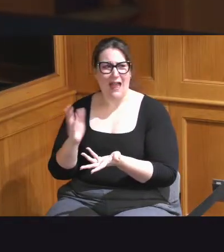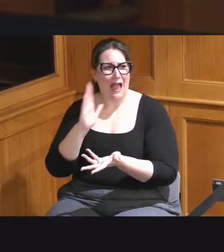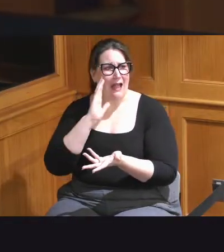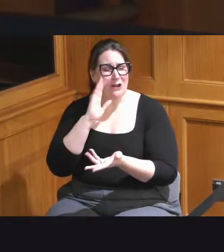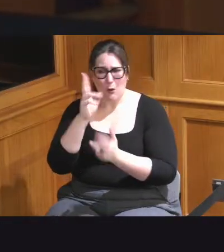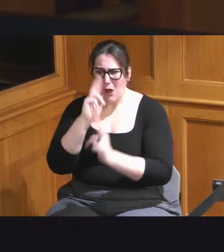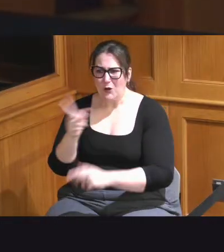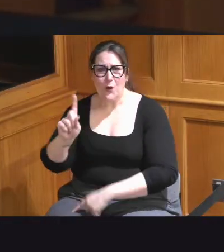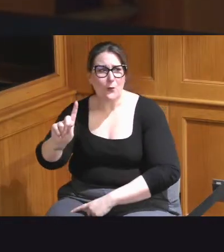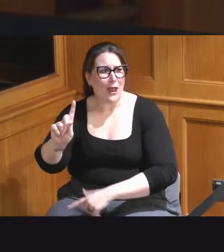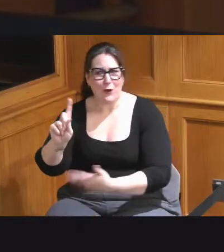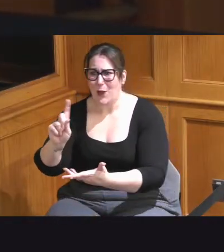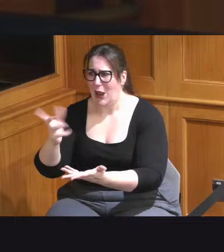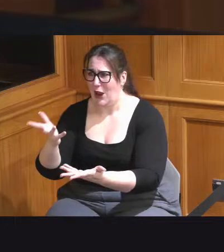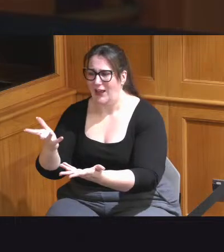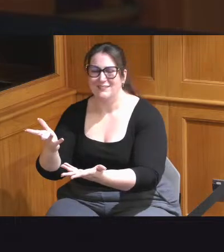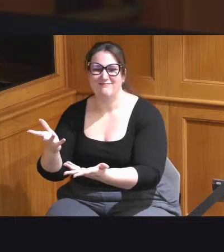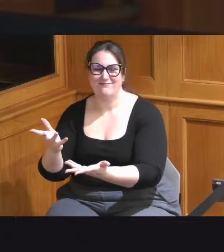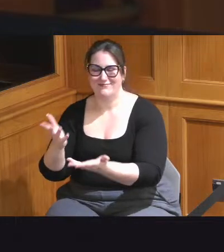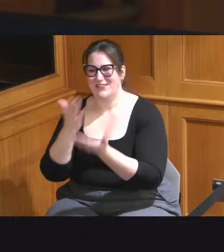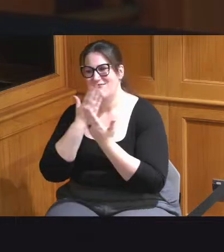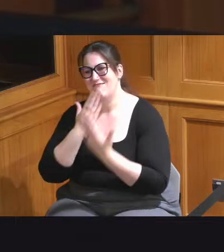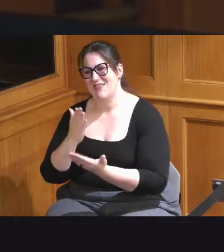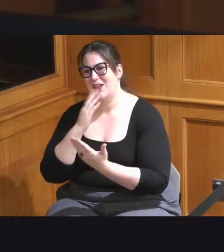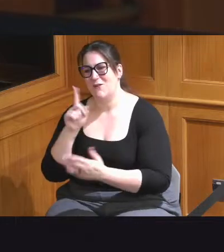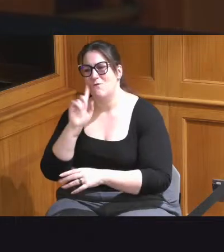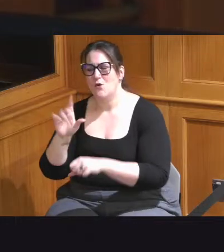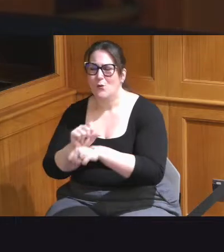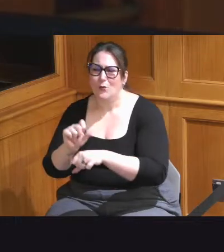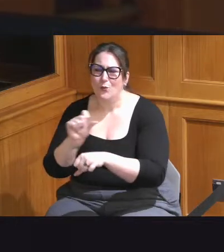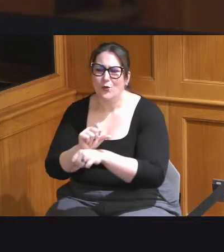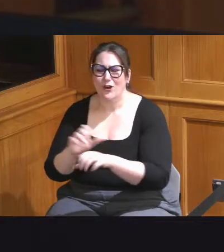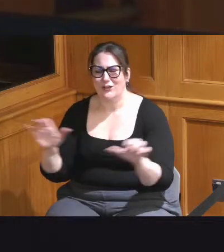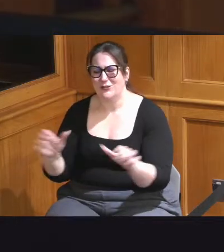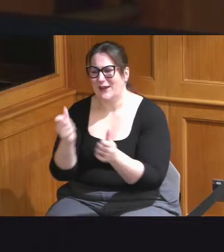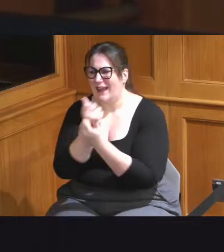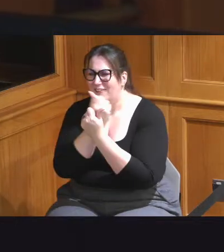at? Where they at? So, thank y'all for everything. Thank you for being a part of our Hamilton County